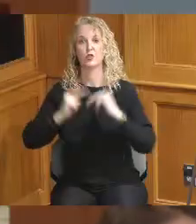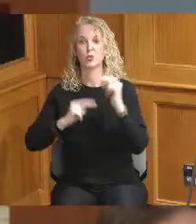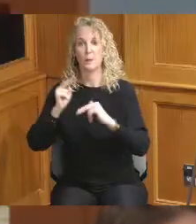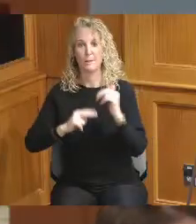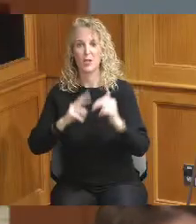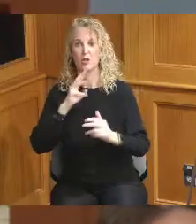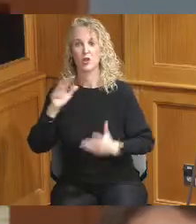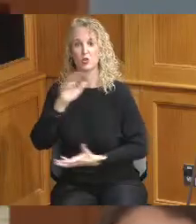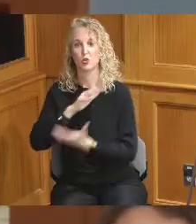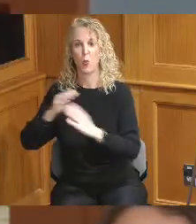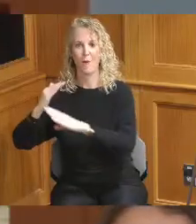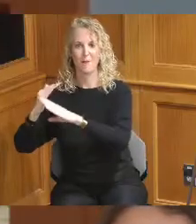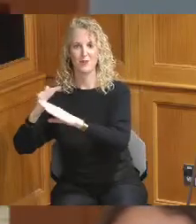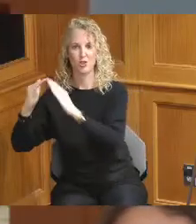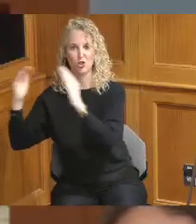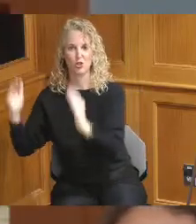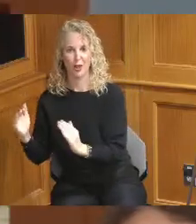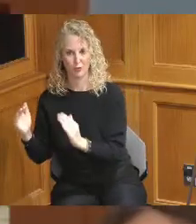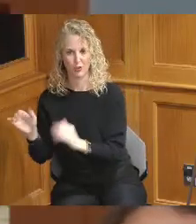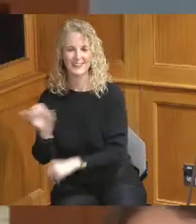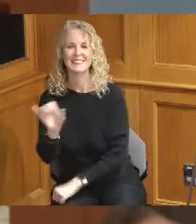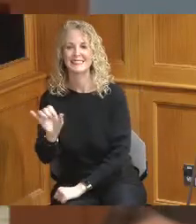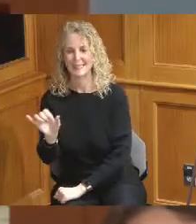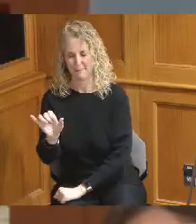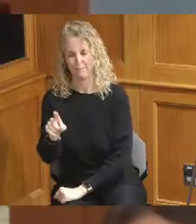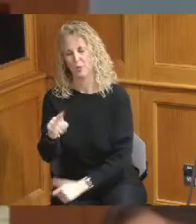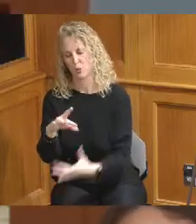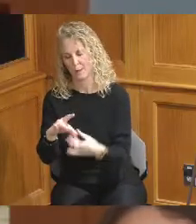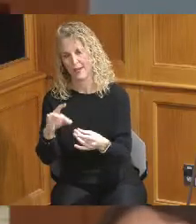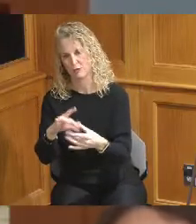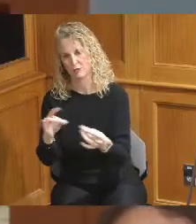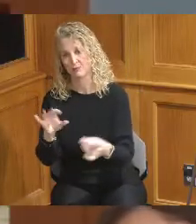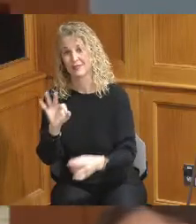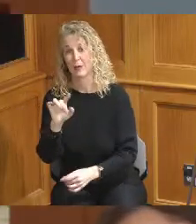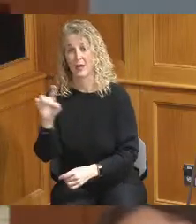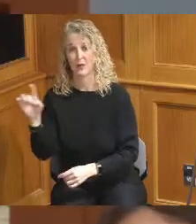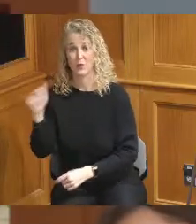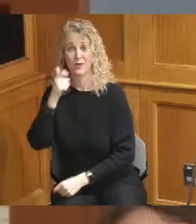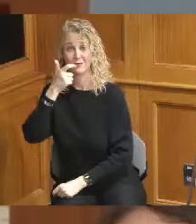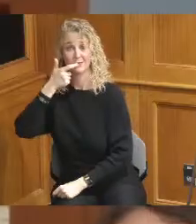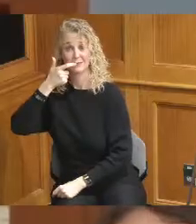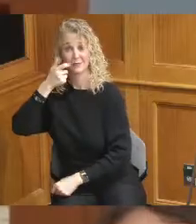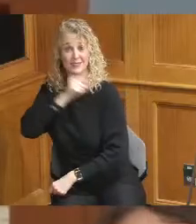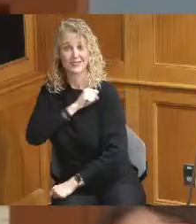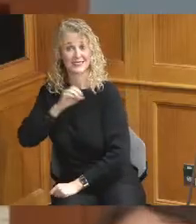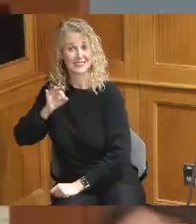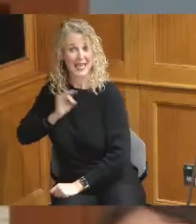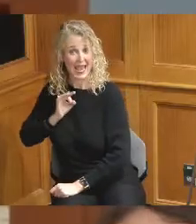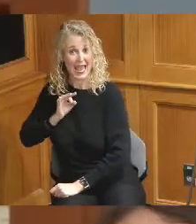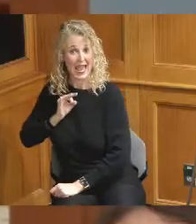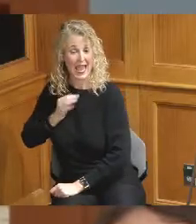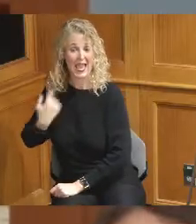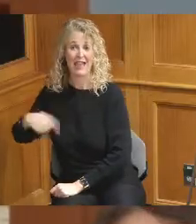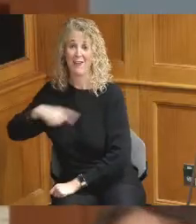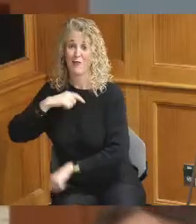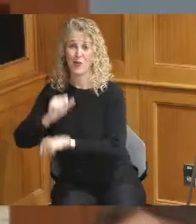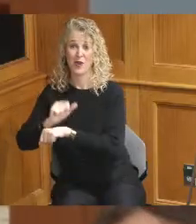have the ability to protect our employees obviously the 911 staff we're on duty 24/7 and if